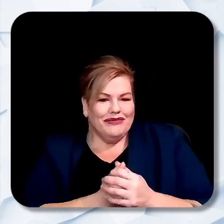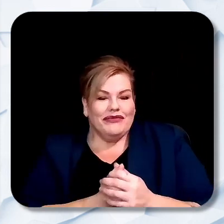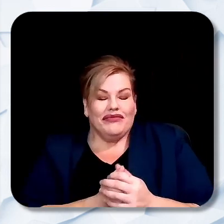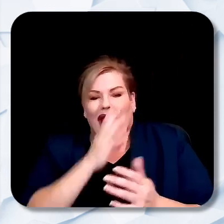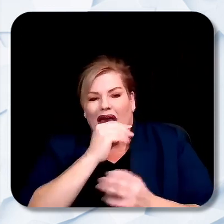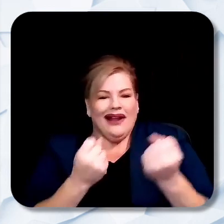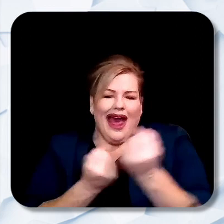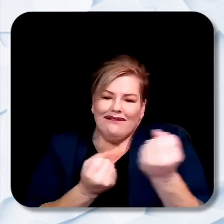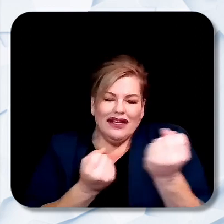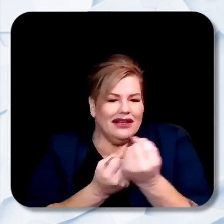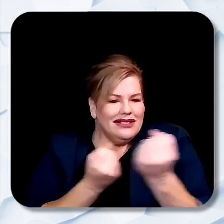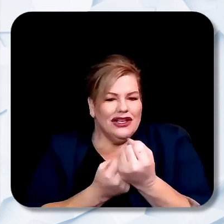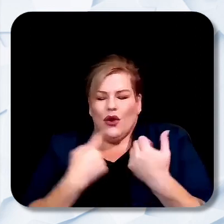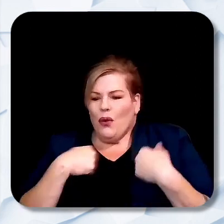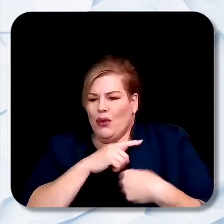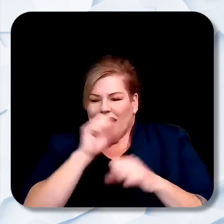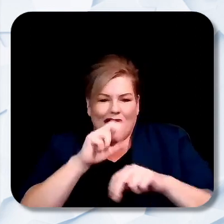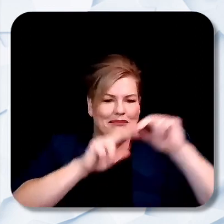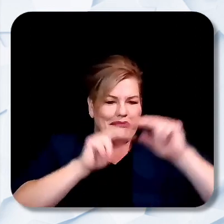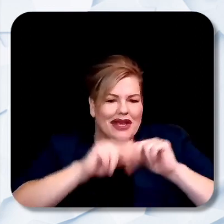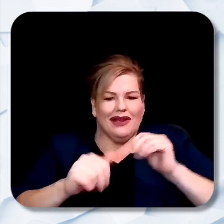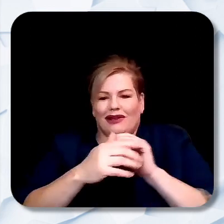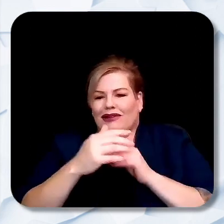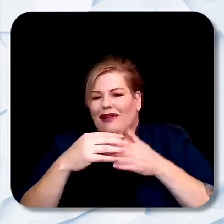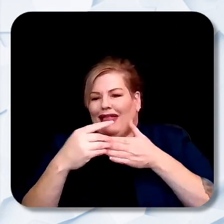There are so many ways that we could build leadership skills and our students and